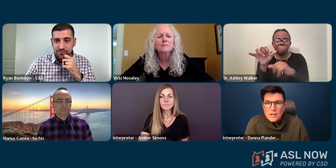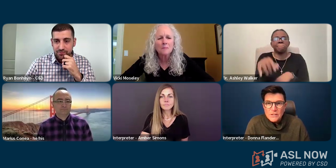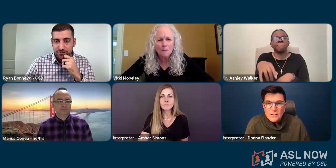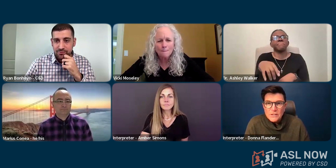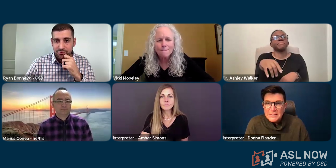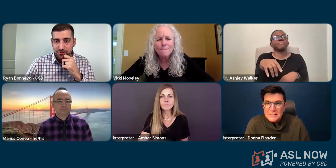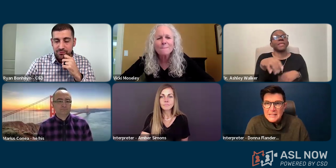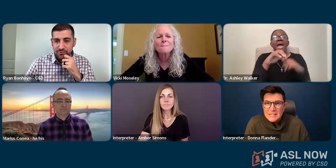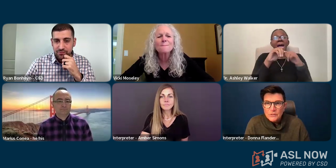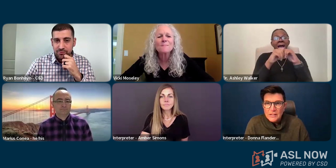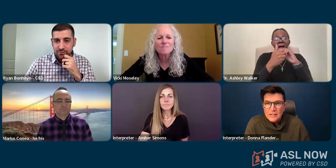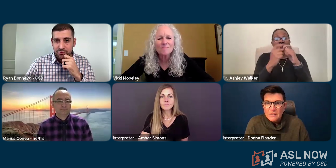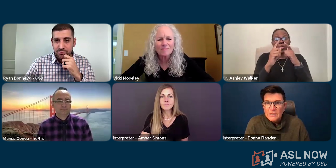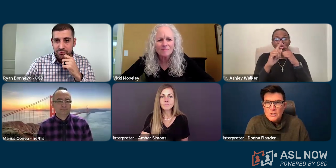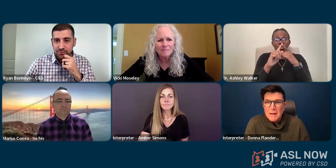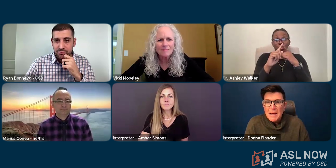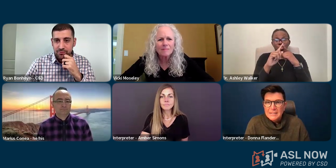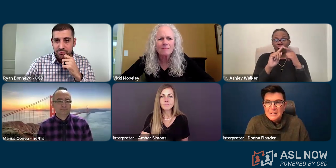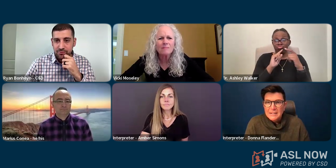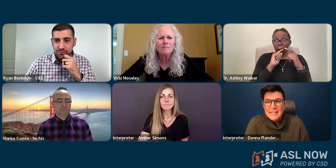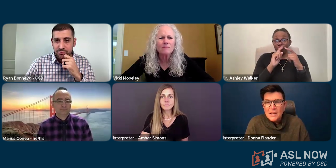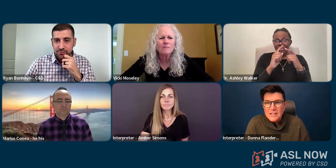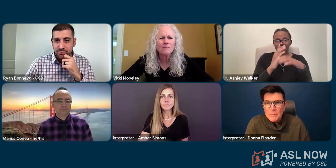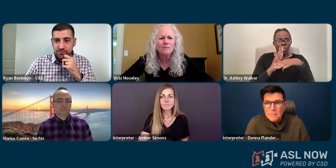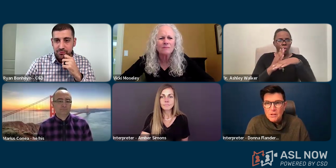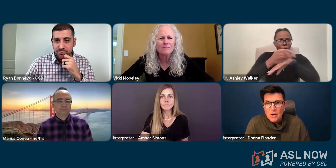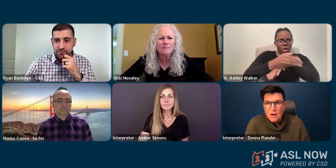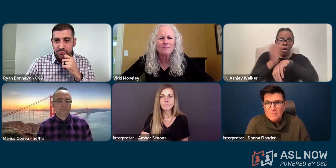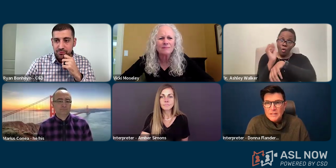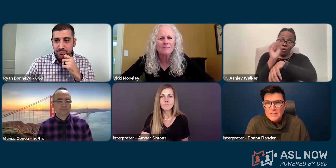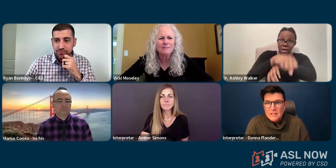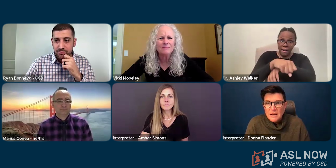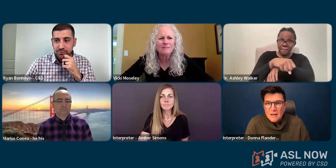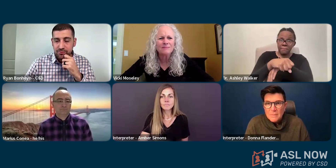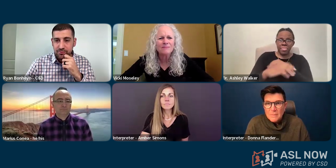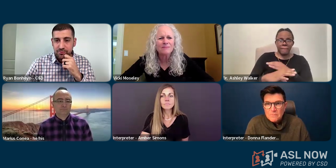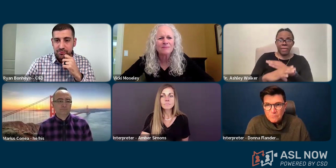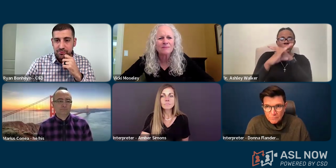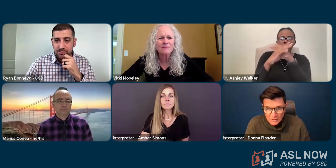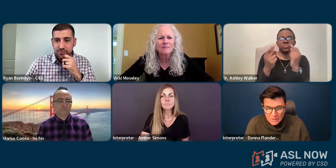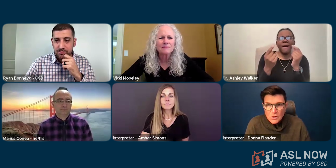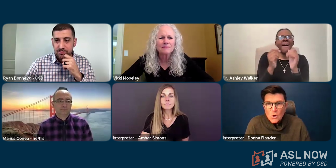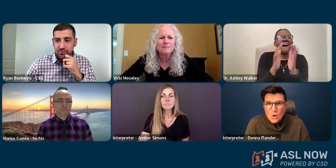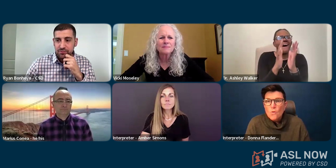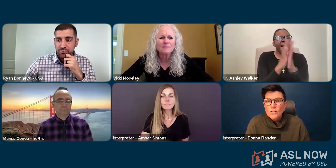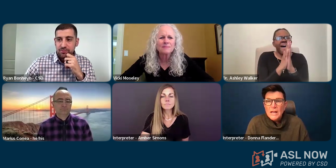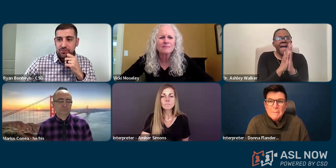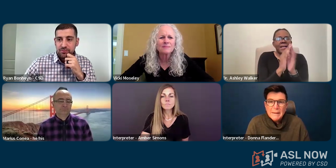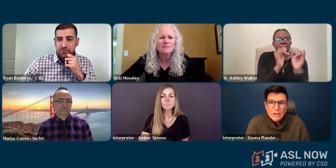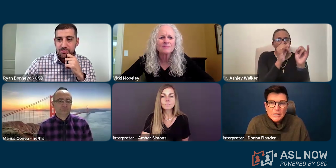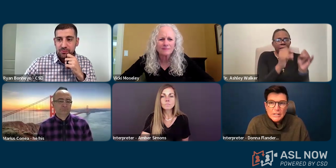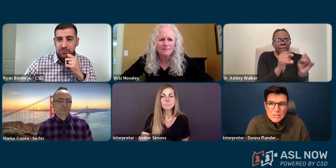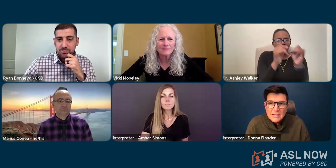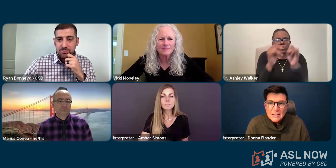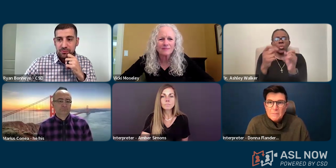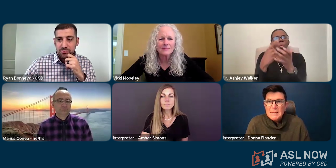each one of you is seeing a different color in your mind, and that's how deaf people are. So overcoming barriers